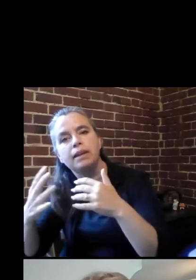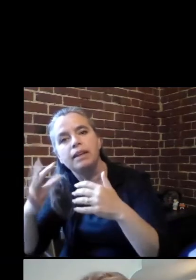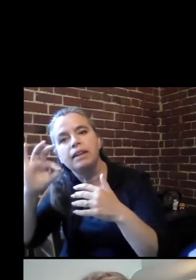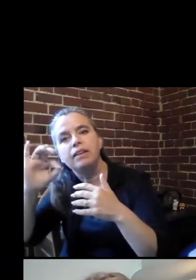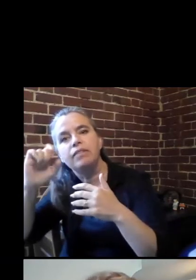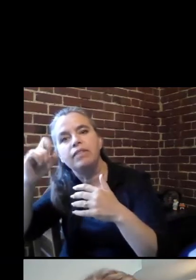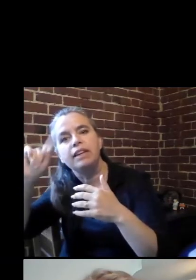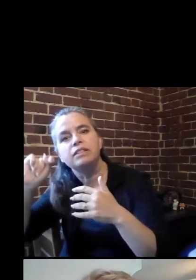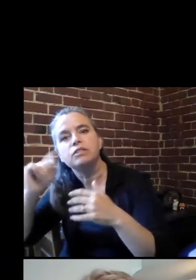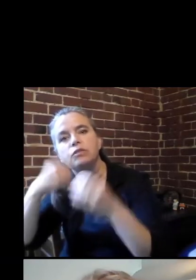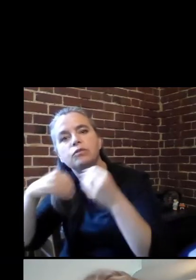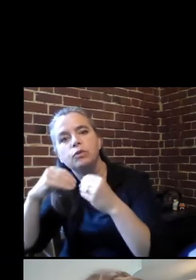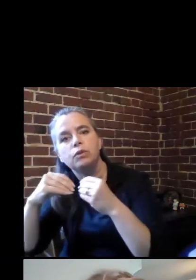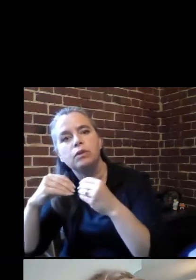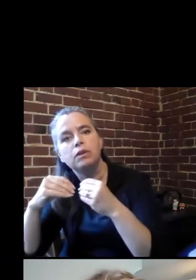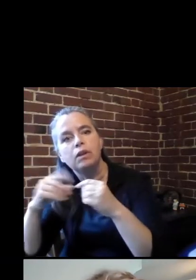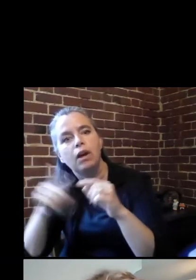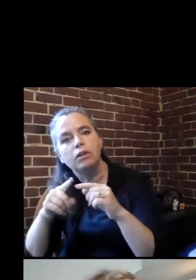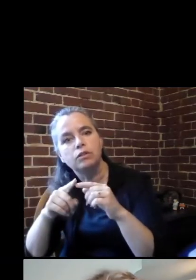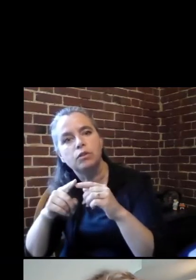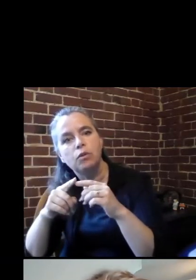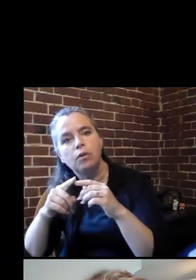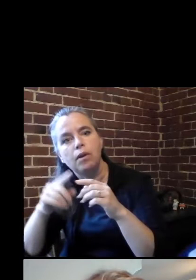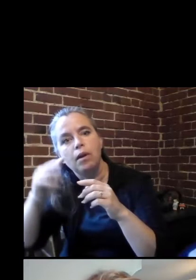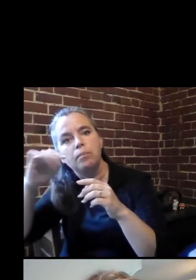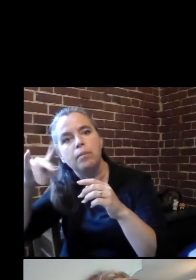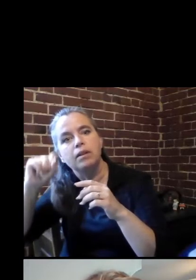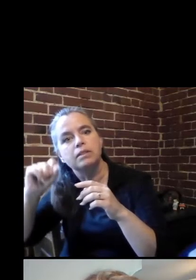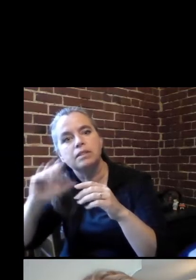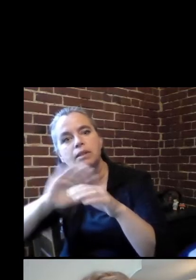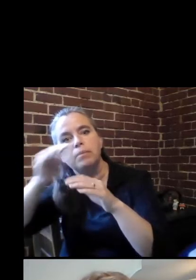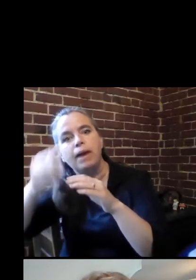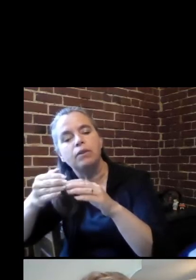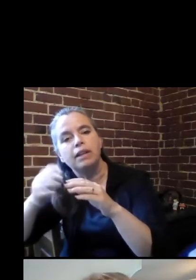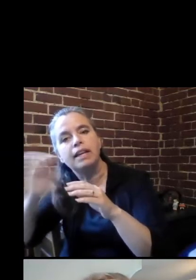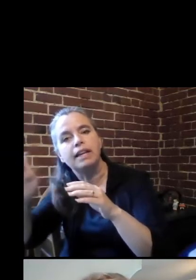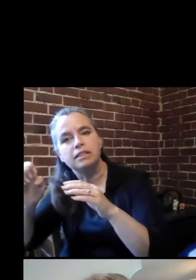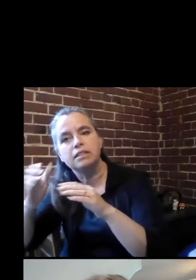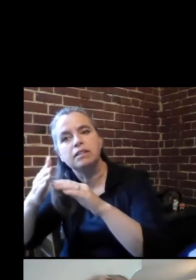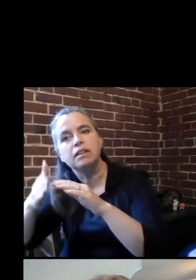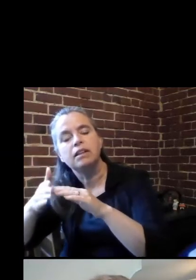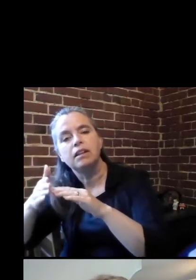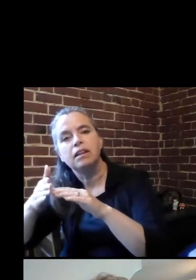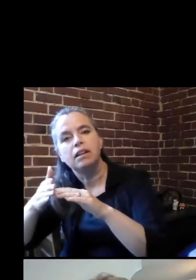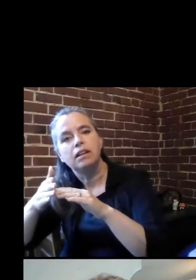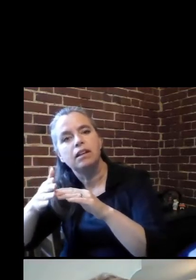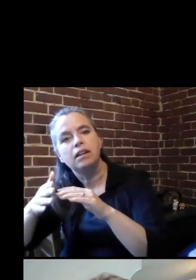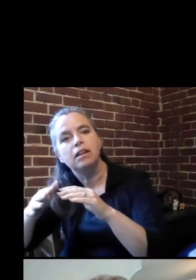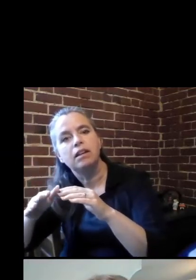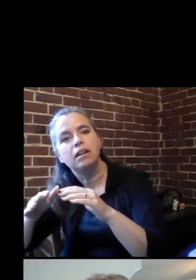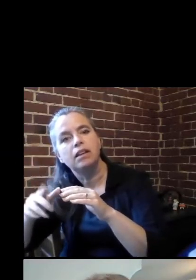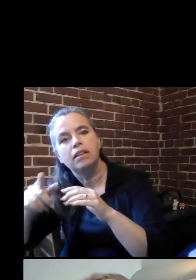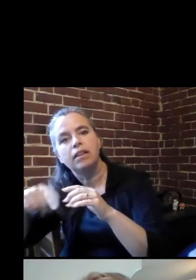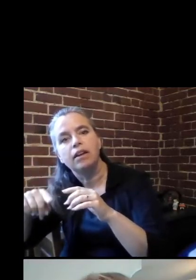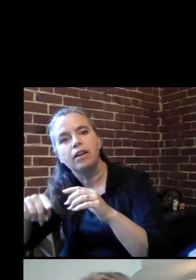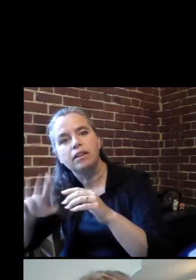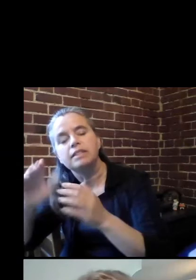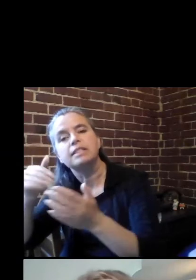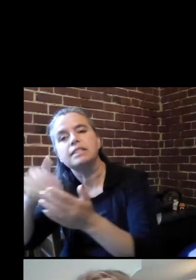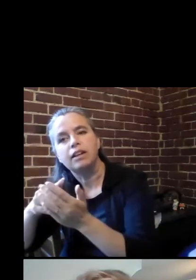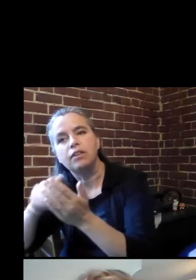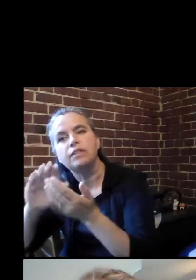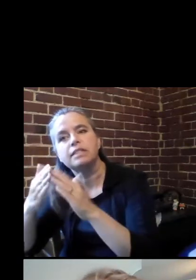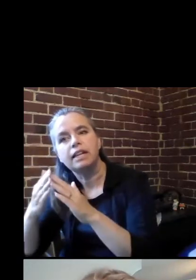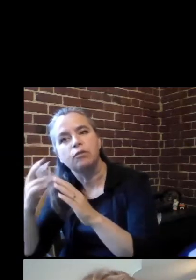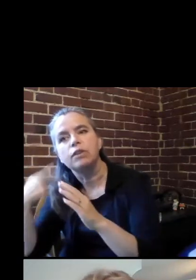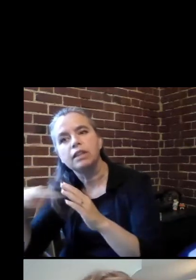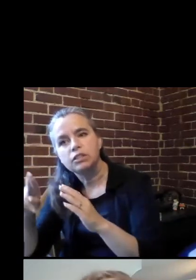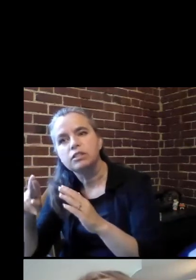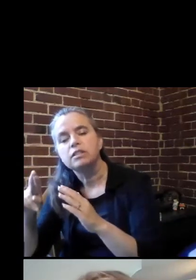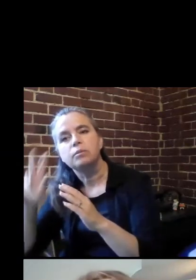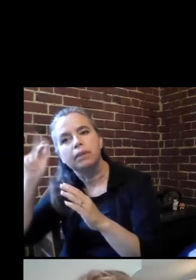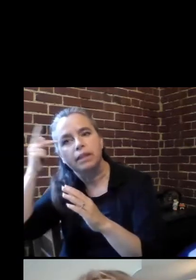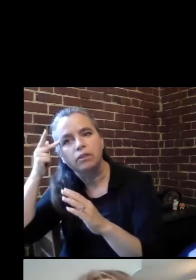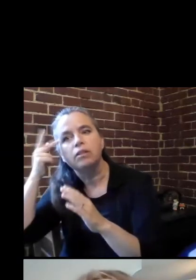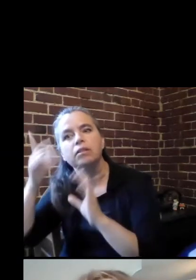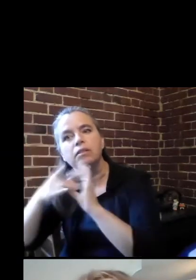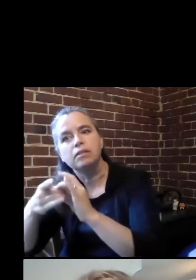Also, grapes were found on the east face of Monks Mound right over here. That would be have been the political, religious center of the city and possibly where the chief was living.